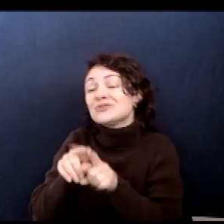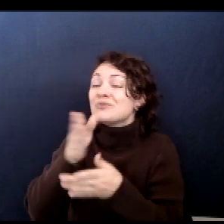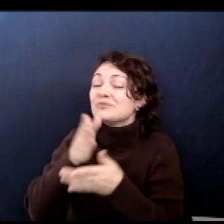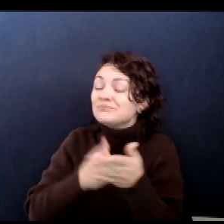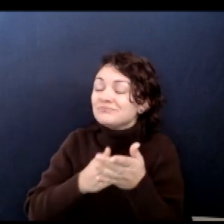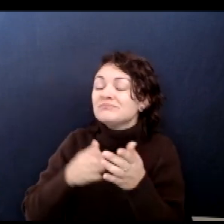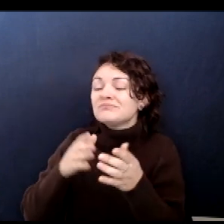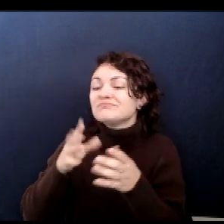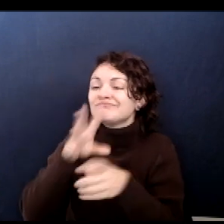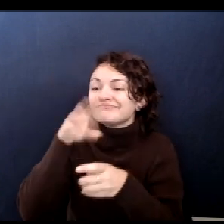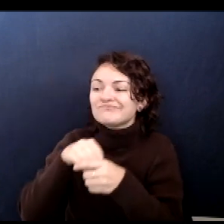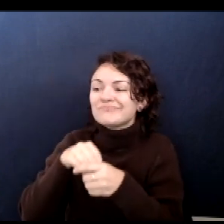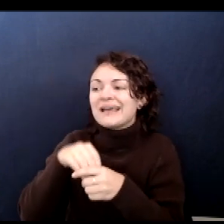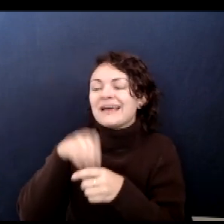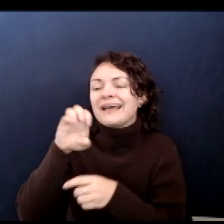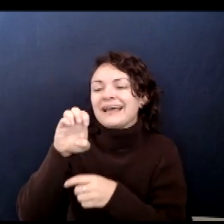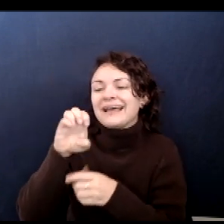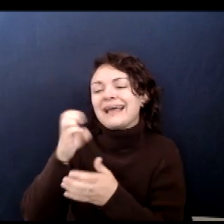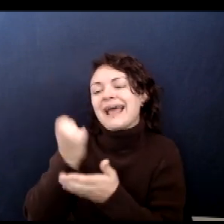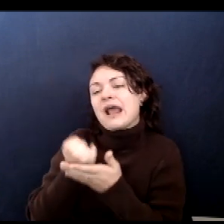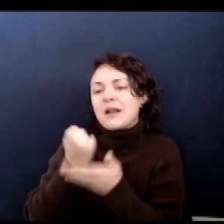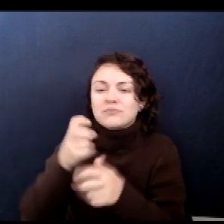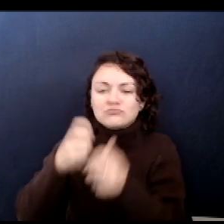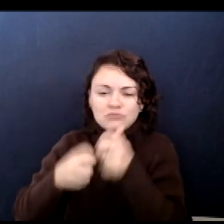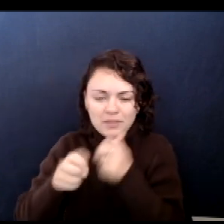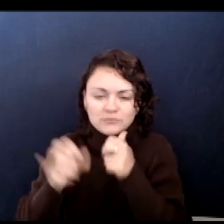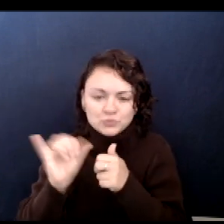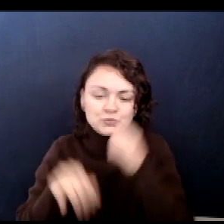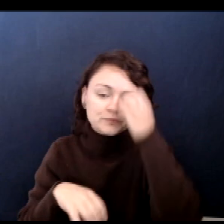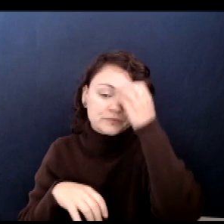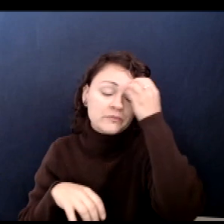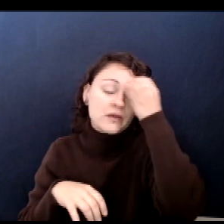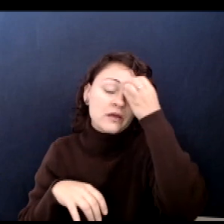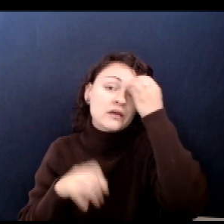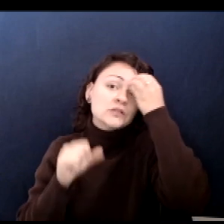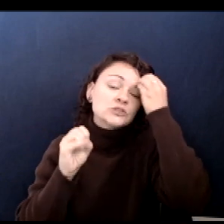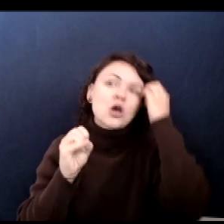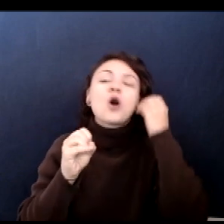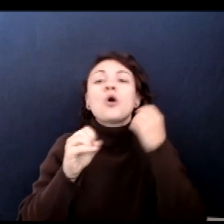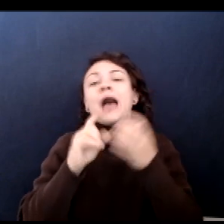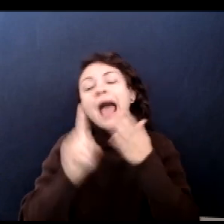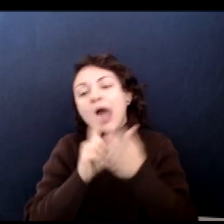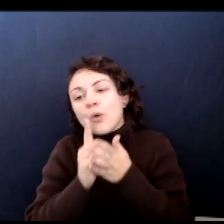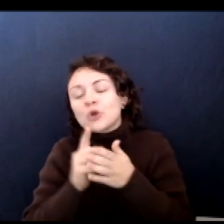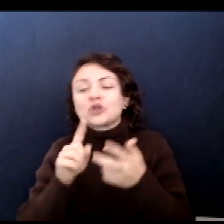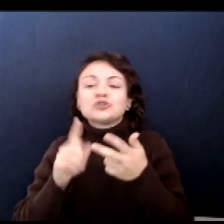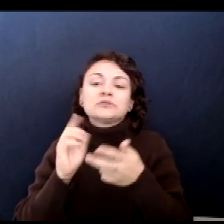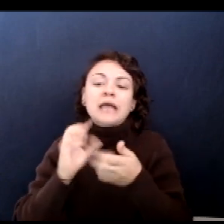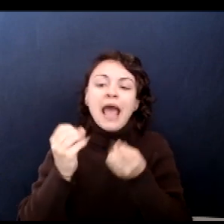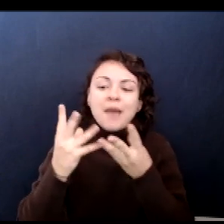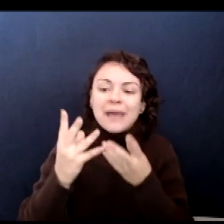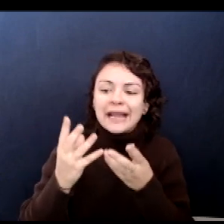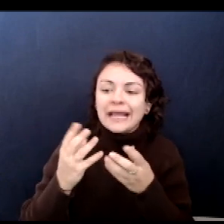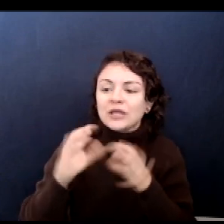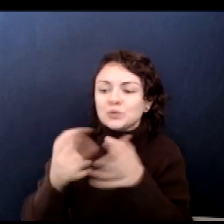but we looked at authorized service hours versus utilized service hours for different race ethnicity groups. Then the last little part of